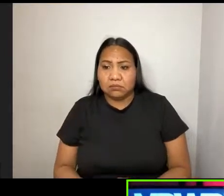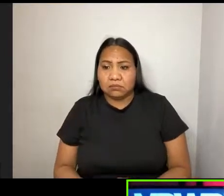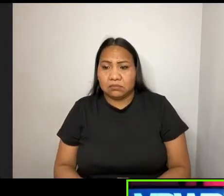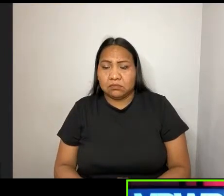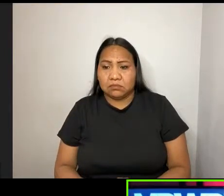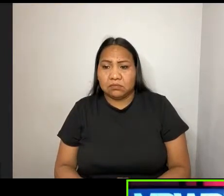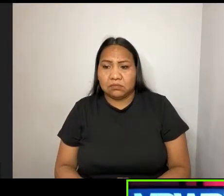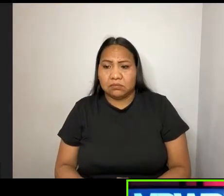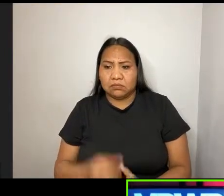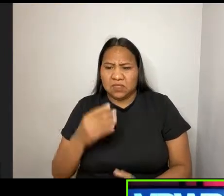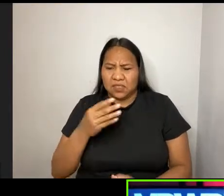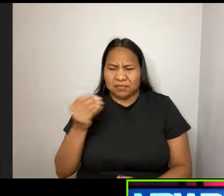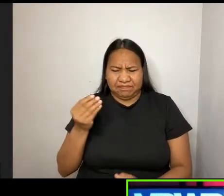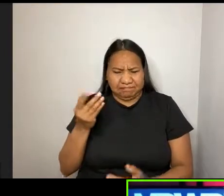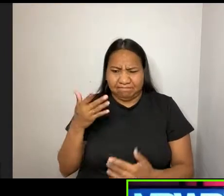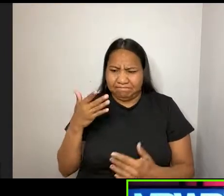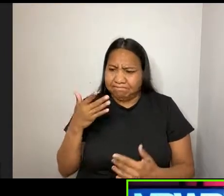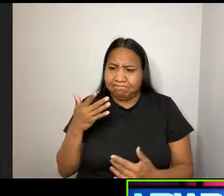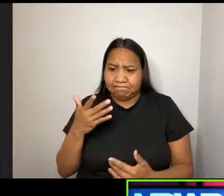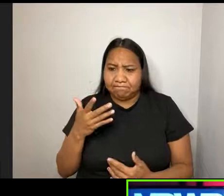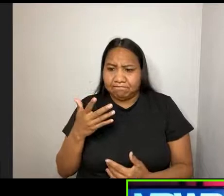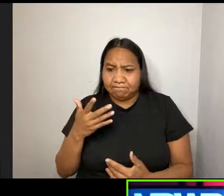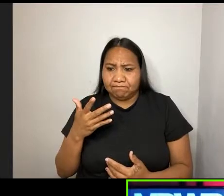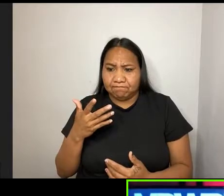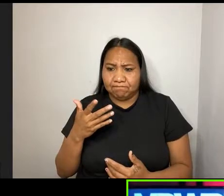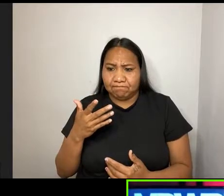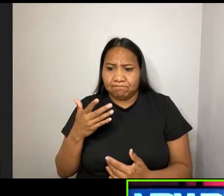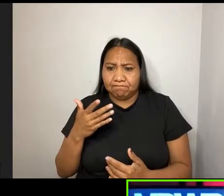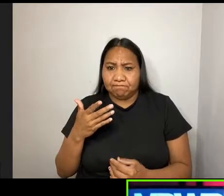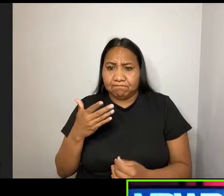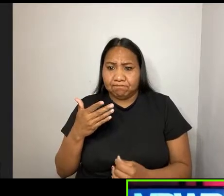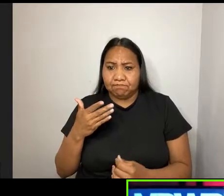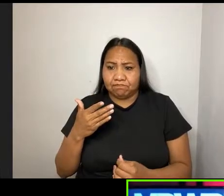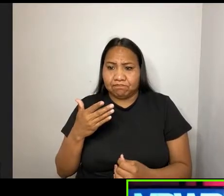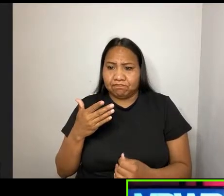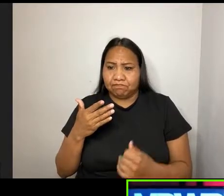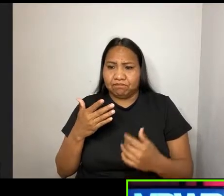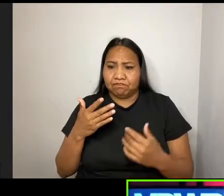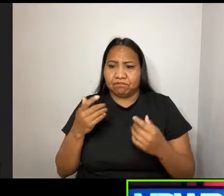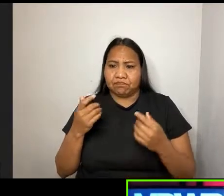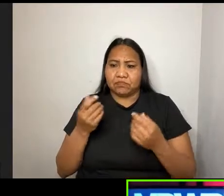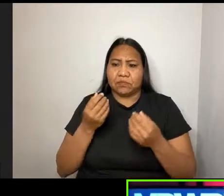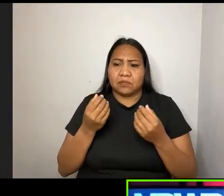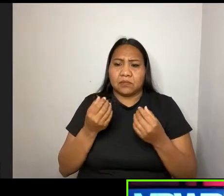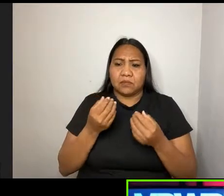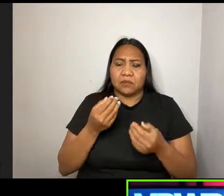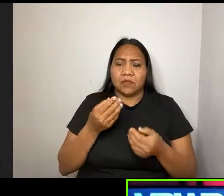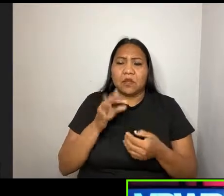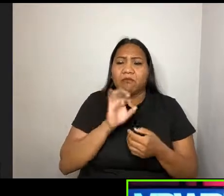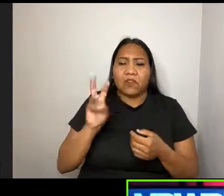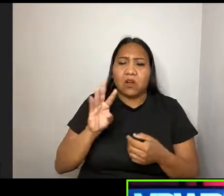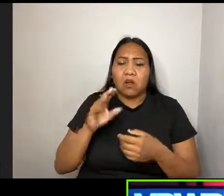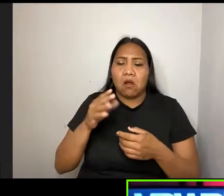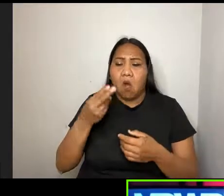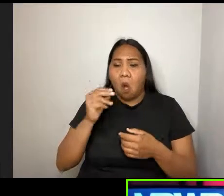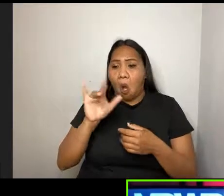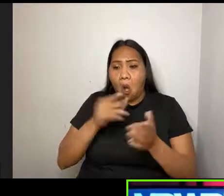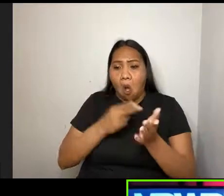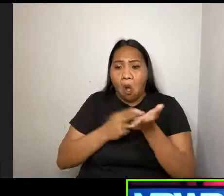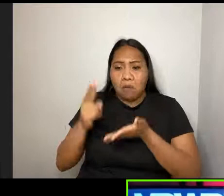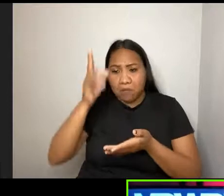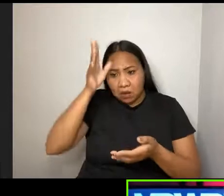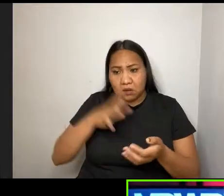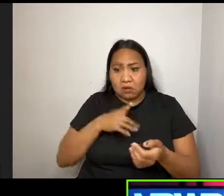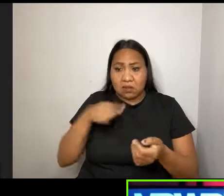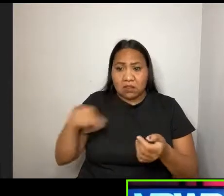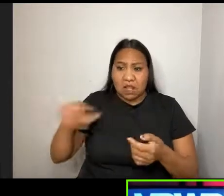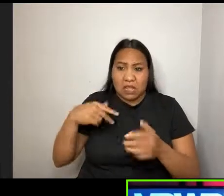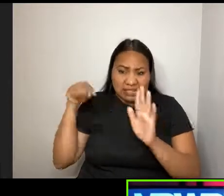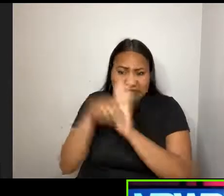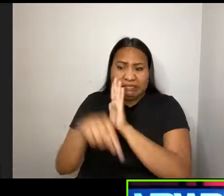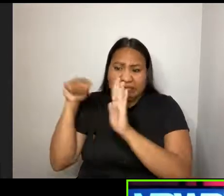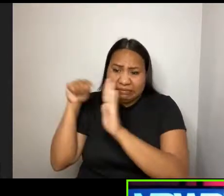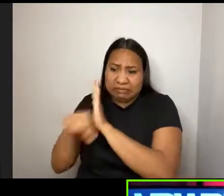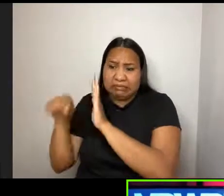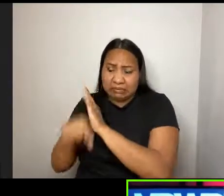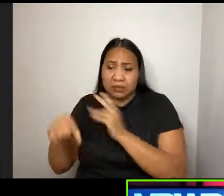of the holy men had been executed, tortured, and put in prison. Some